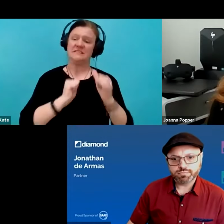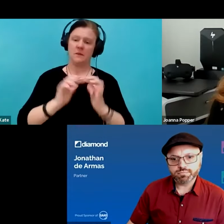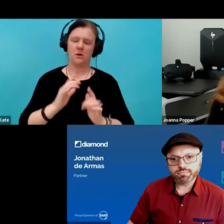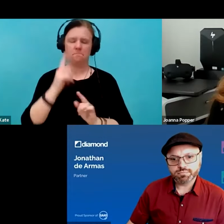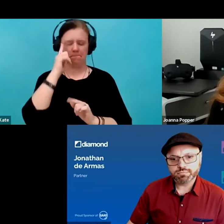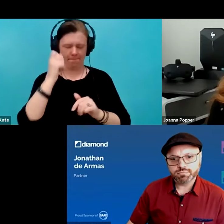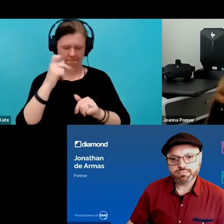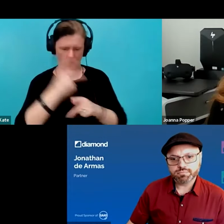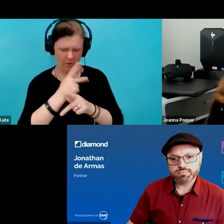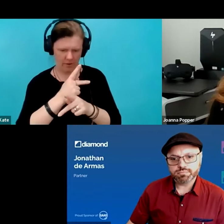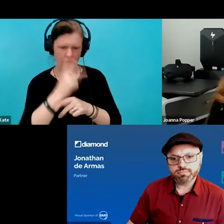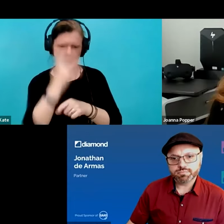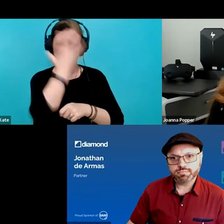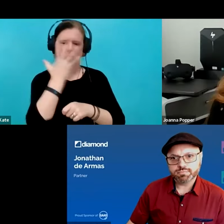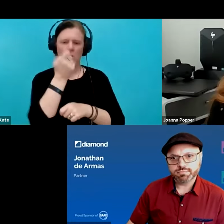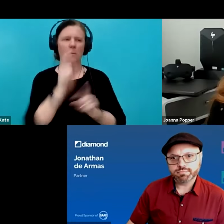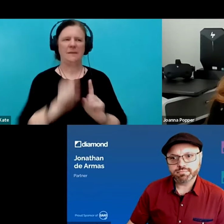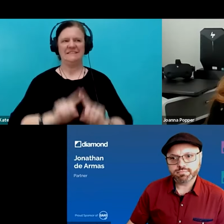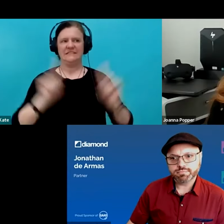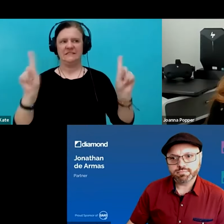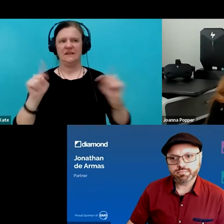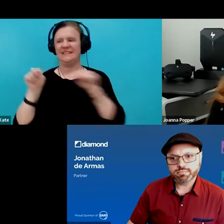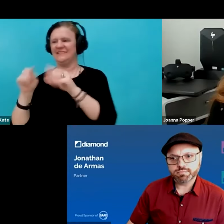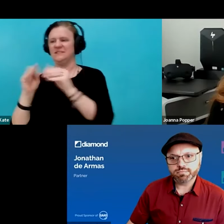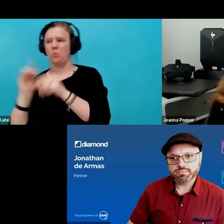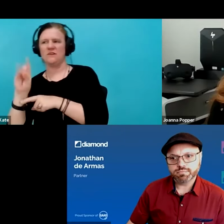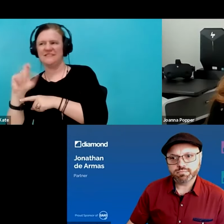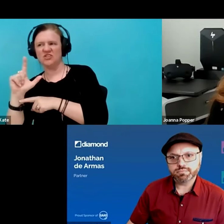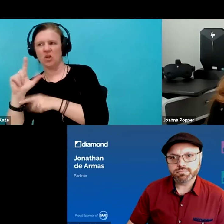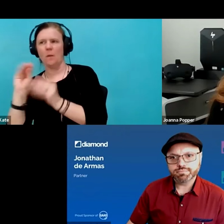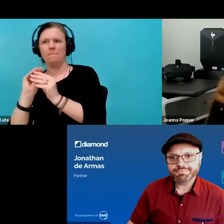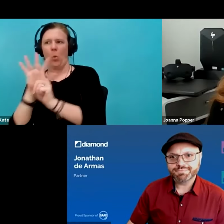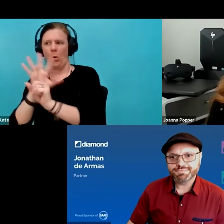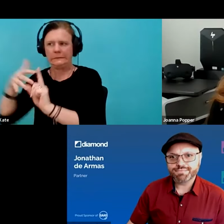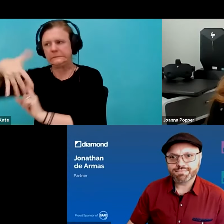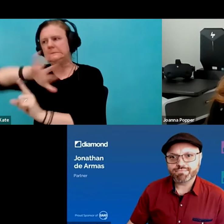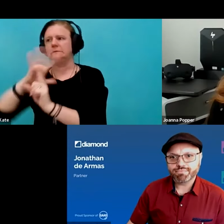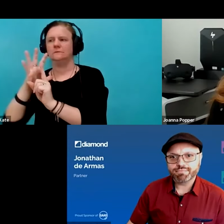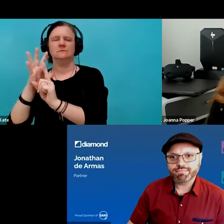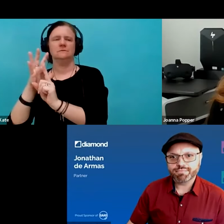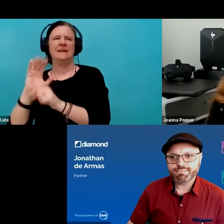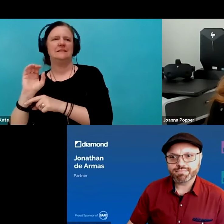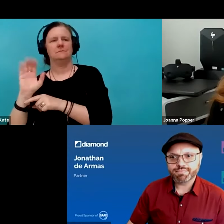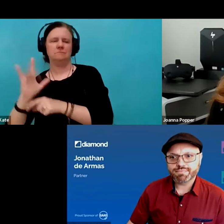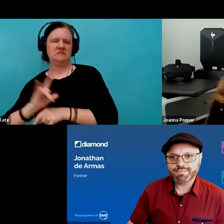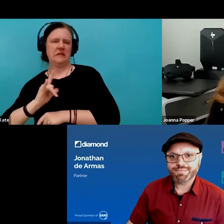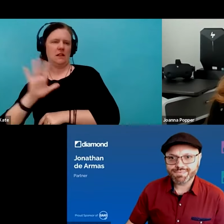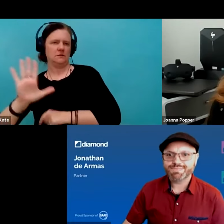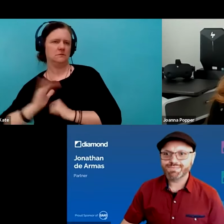the look will be a little bit more digitized and stylized than what we're used to seeing in traditional production